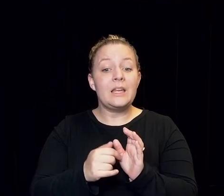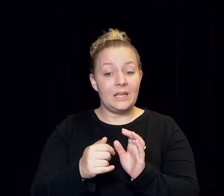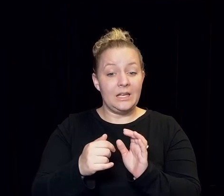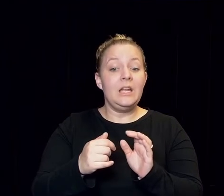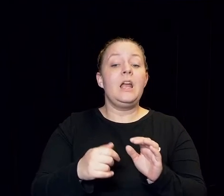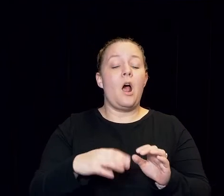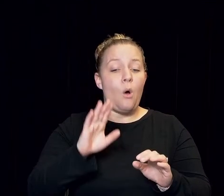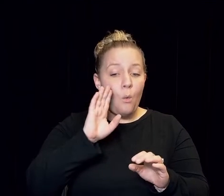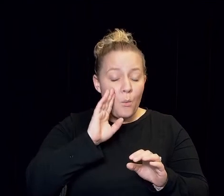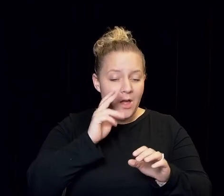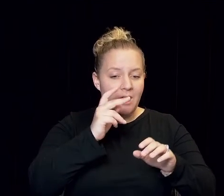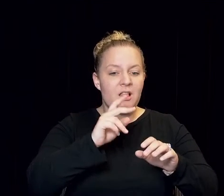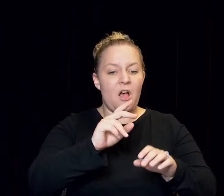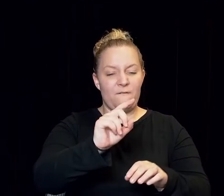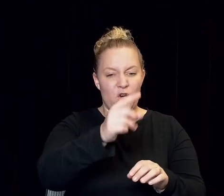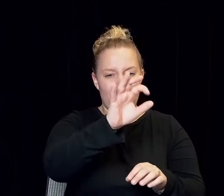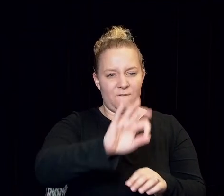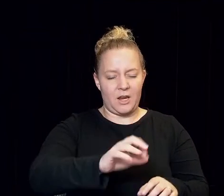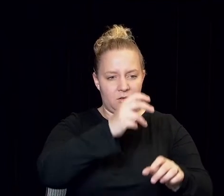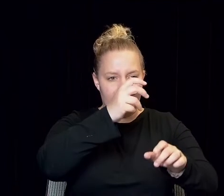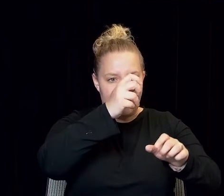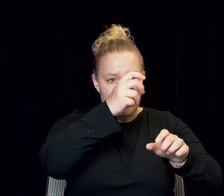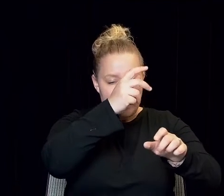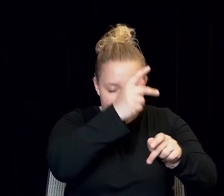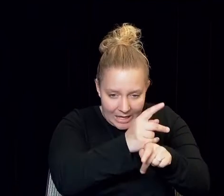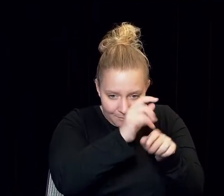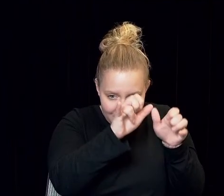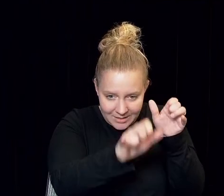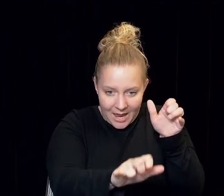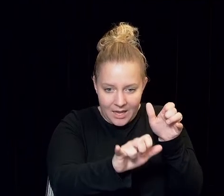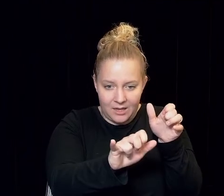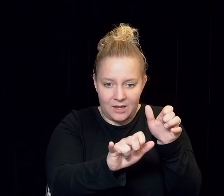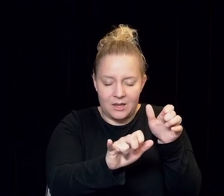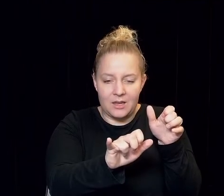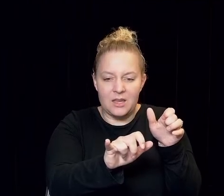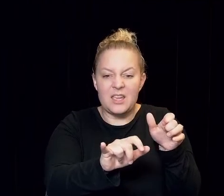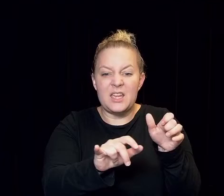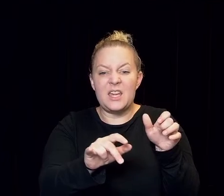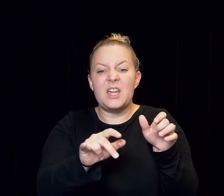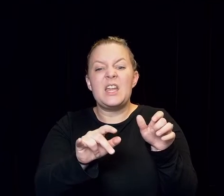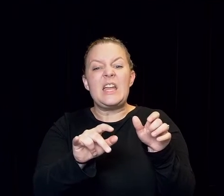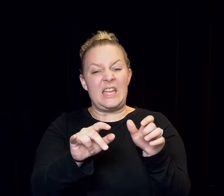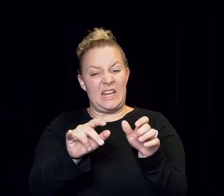I change the division to multiplication. And then, I flip that second fraction. So, many of you have